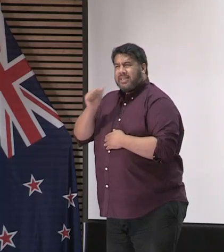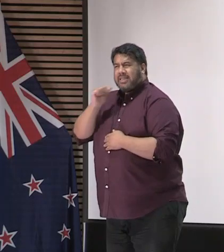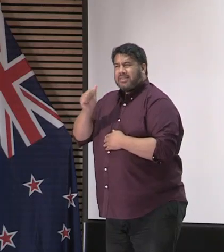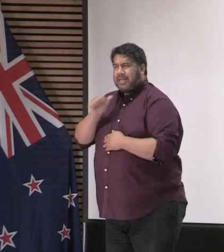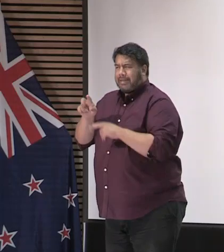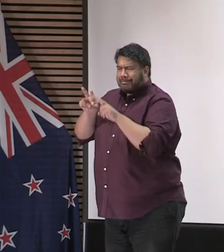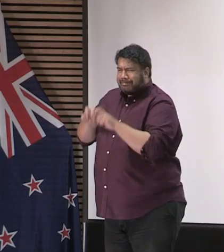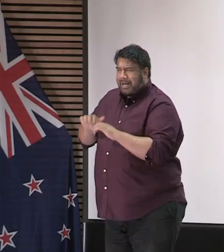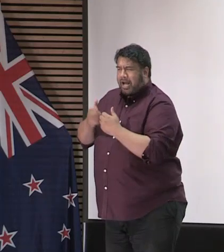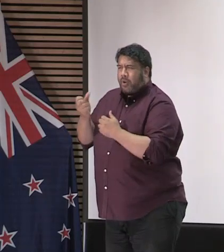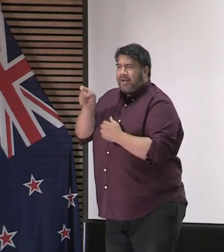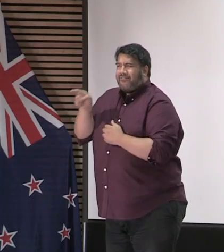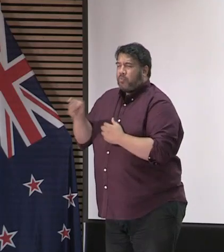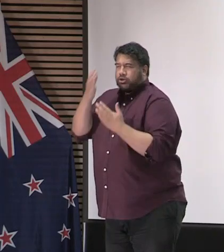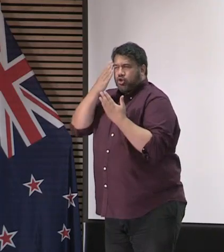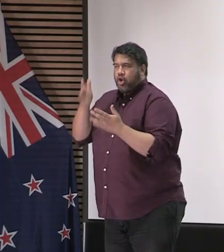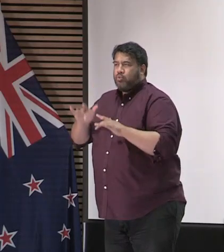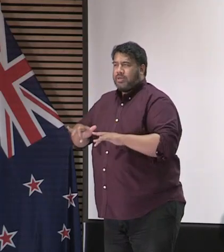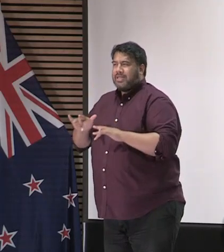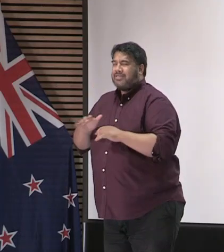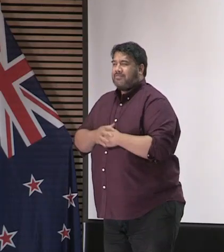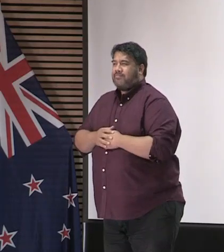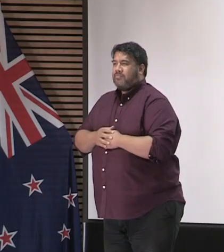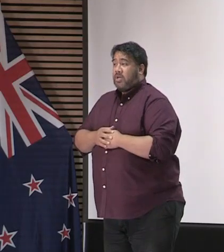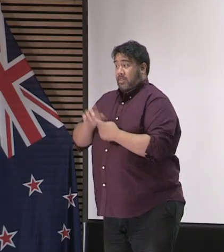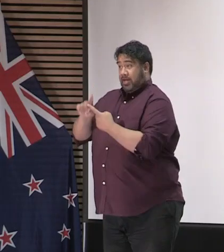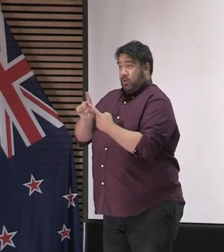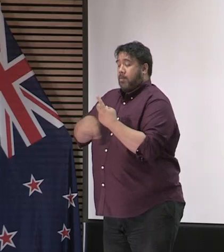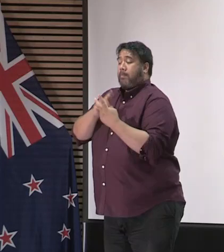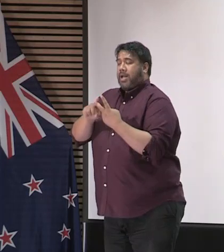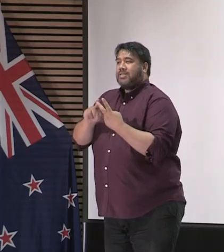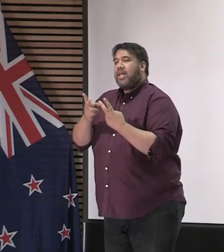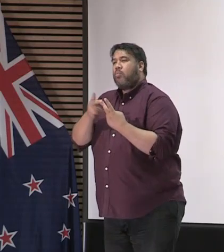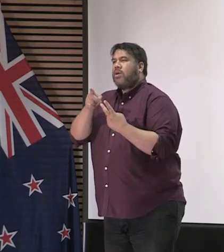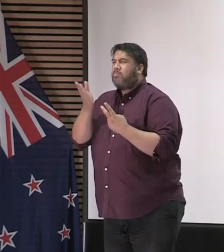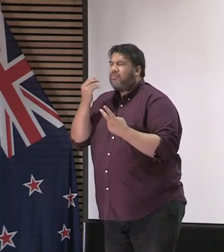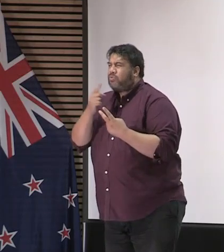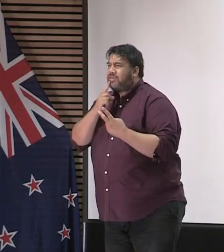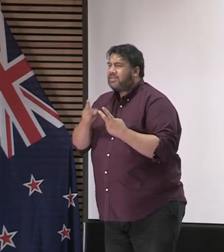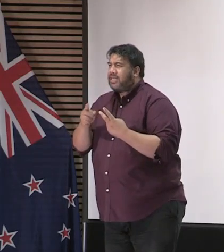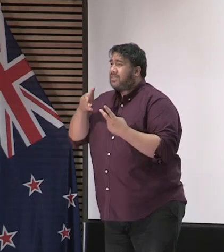This is the case in Tauranga for which there is a possible link that is still being